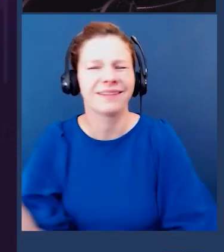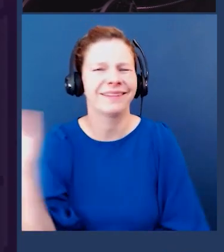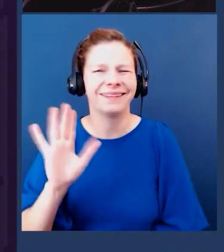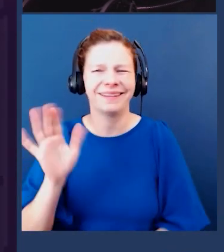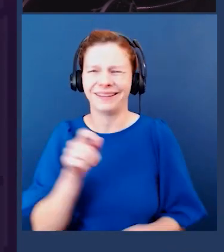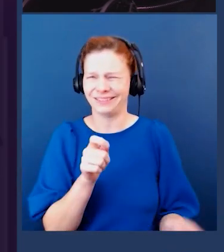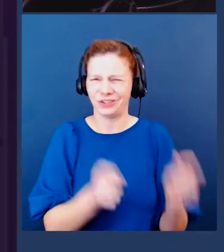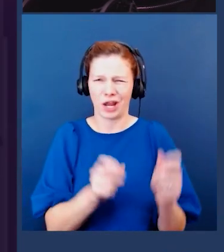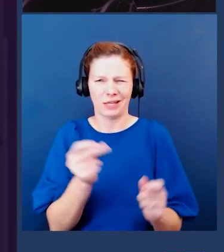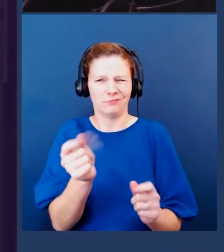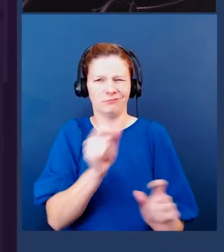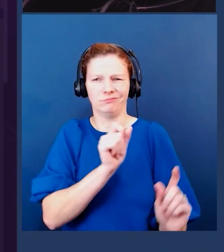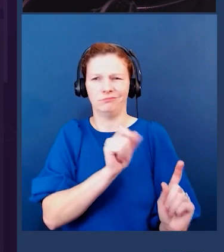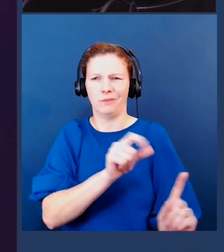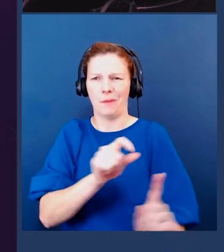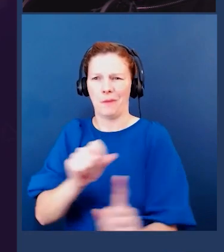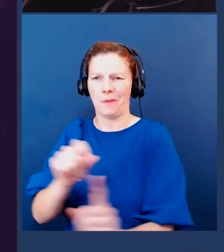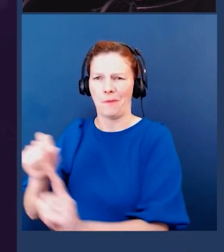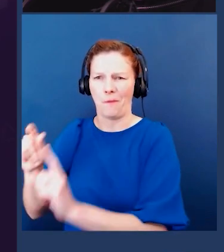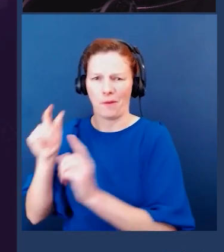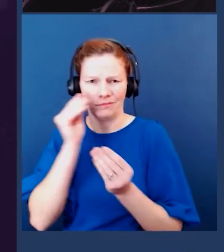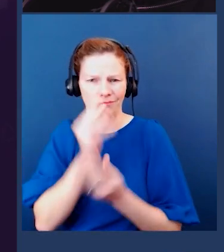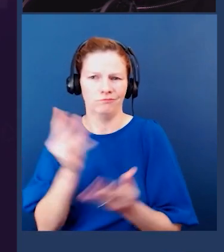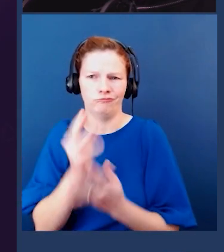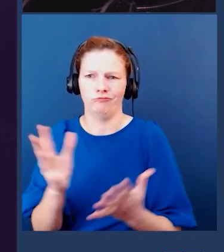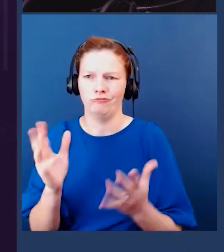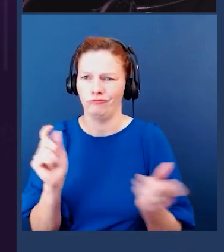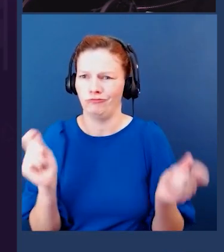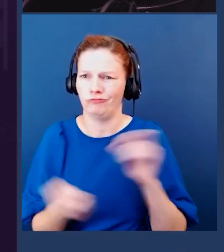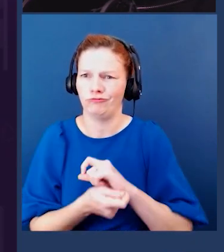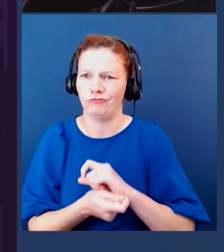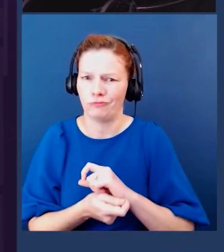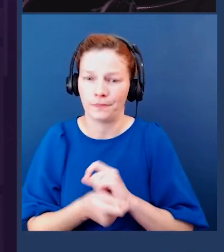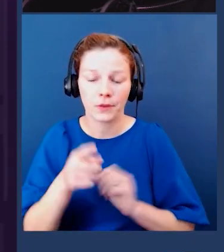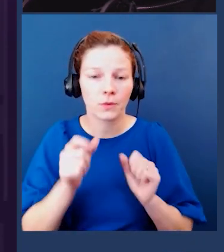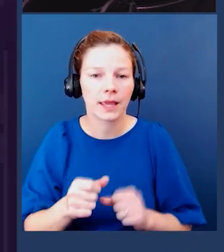you know, great mission, objective define, you know, the different objective types.